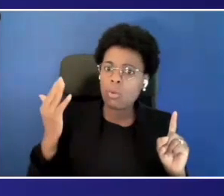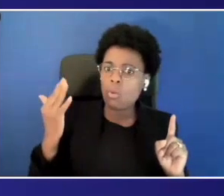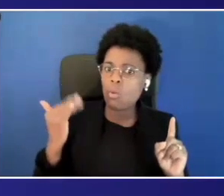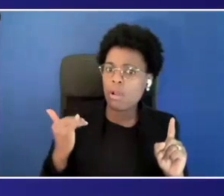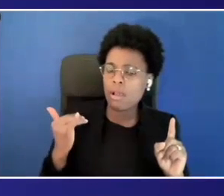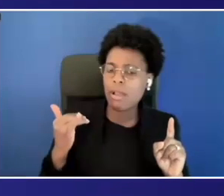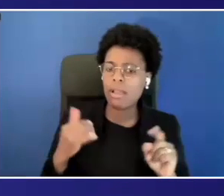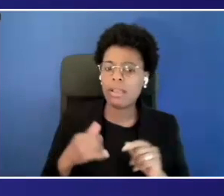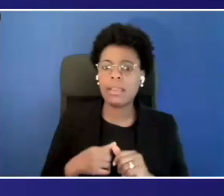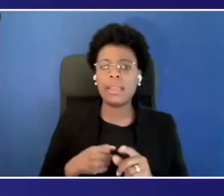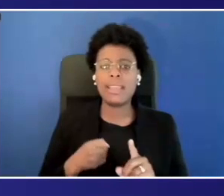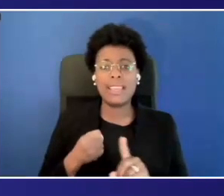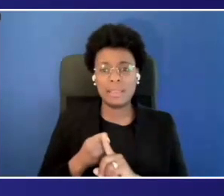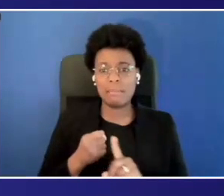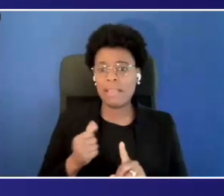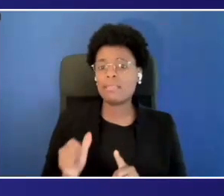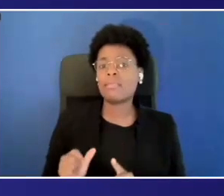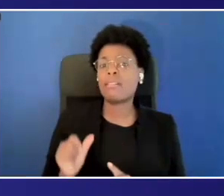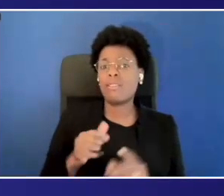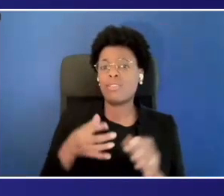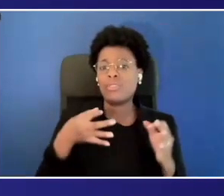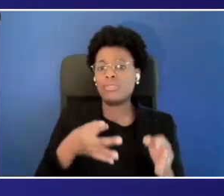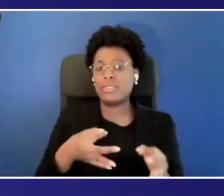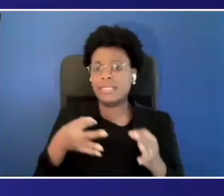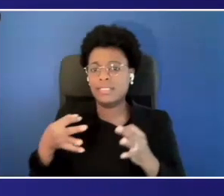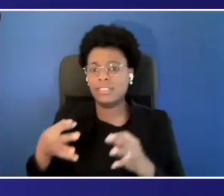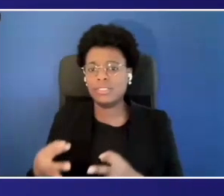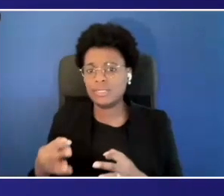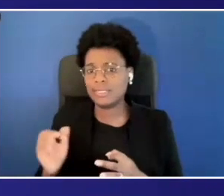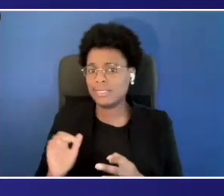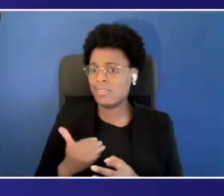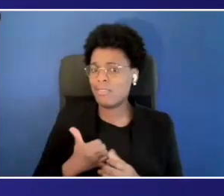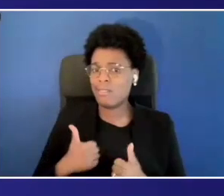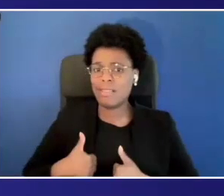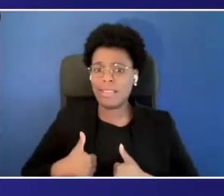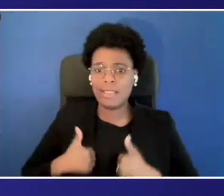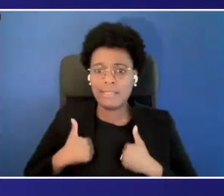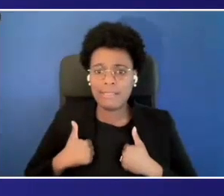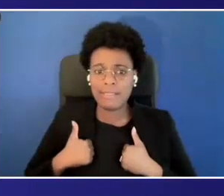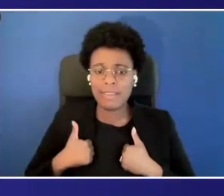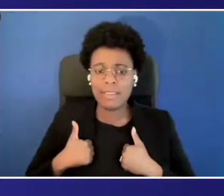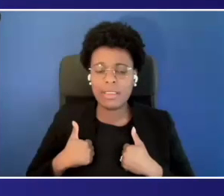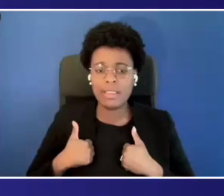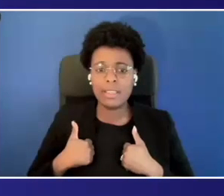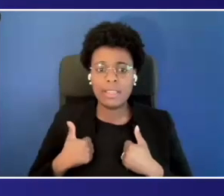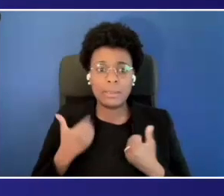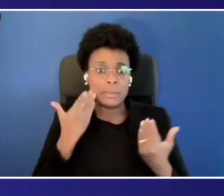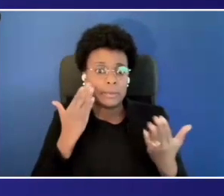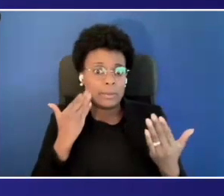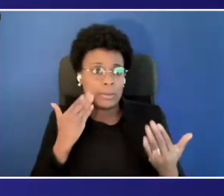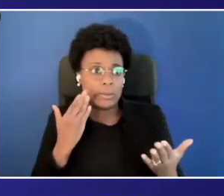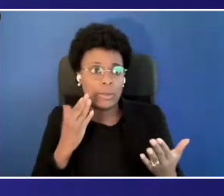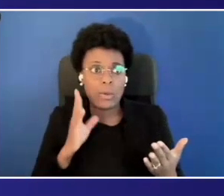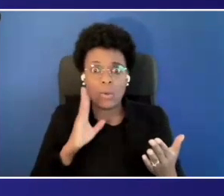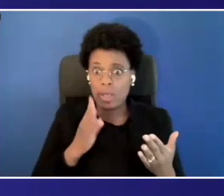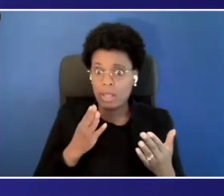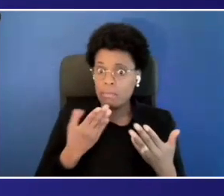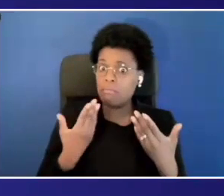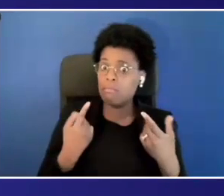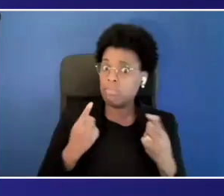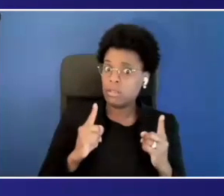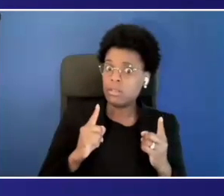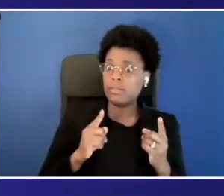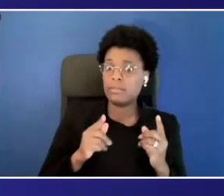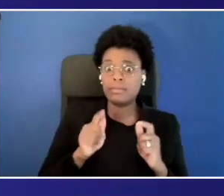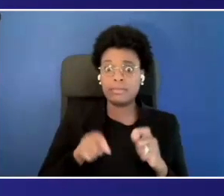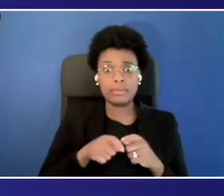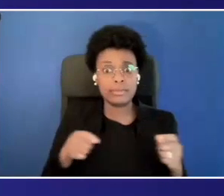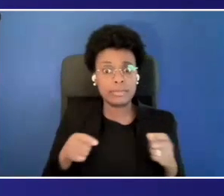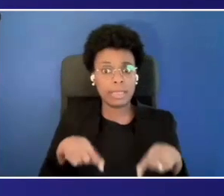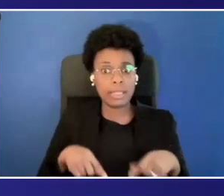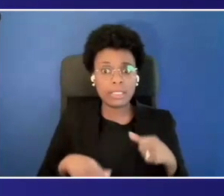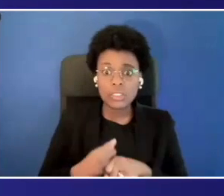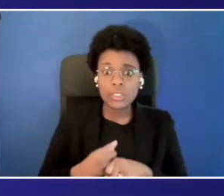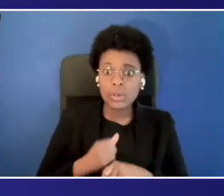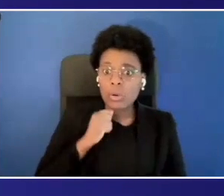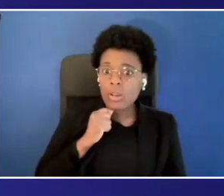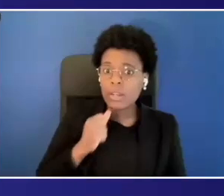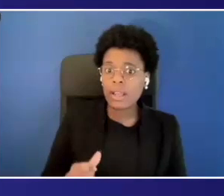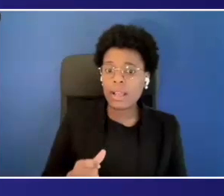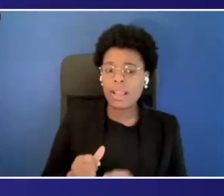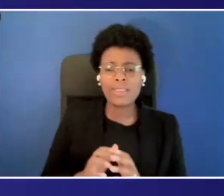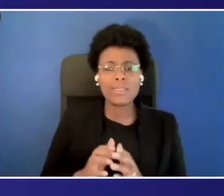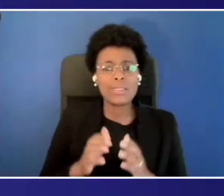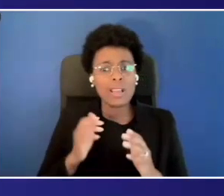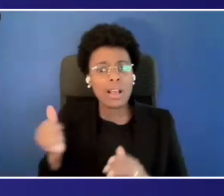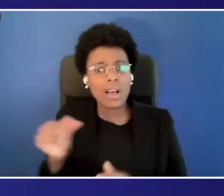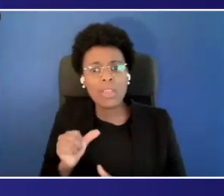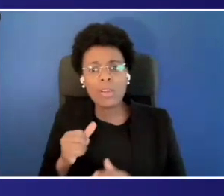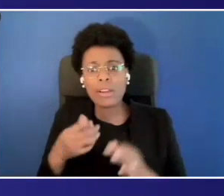Other decisions in our lives in terms of not knowing if this thing is gonna be over with this year or next year and there's a lot of other things financially which families deal with.